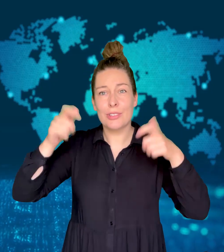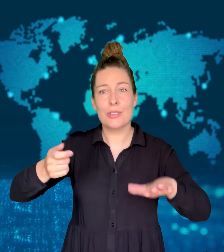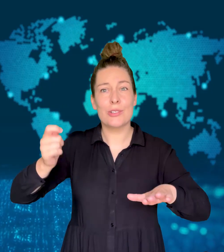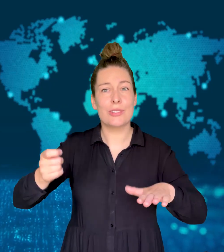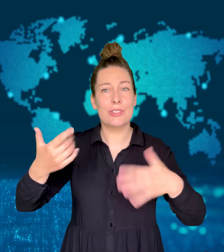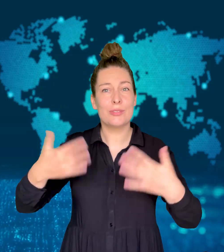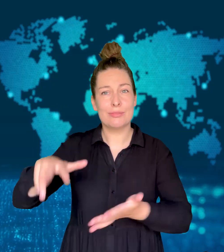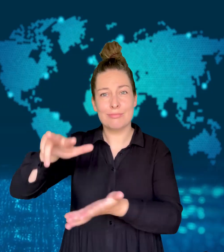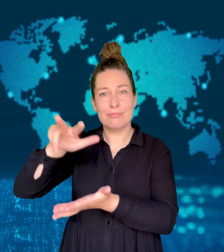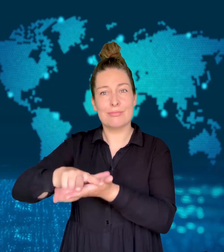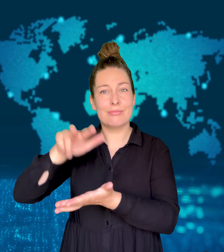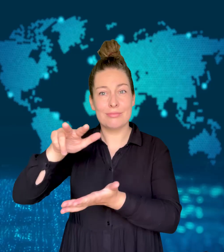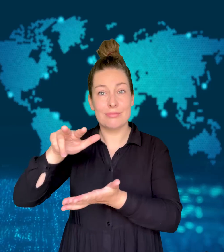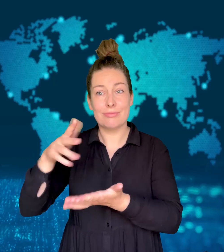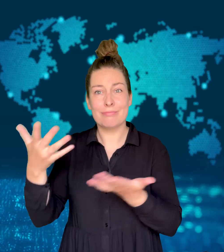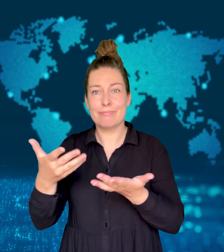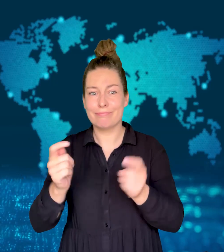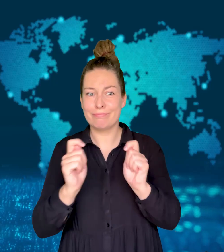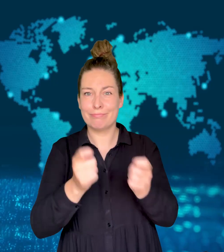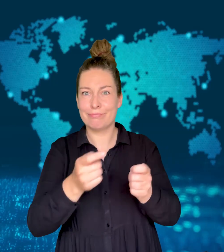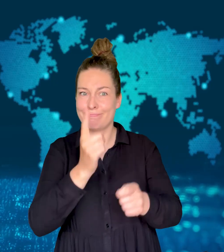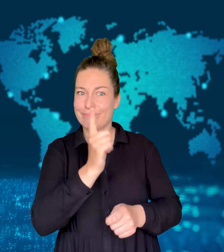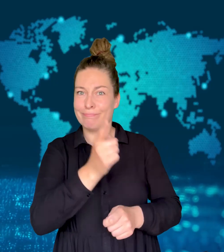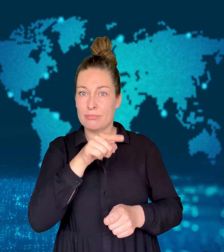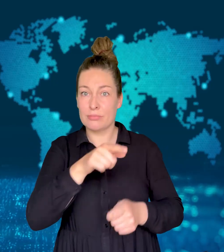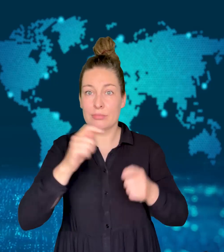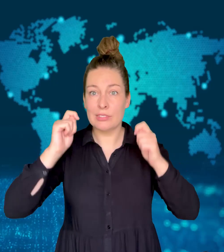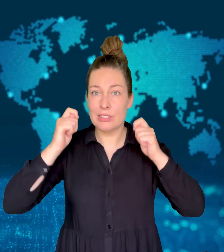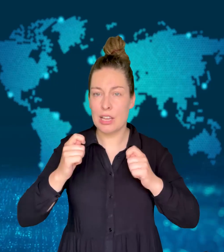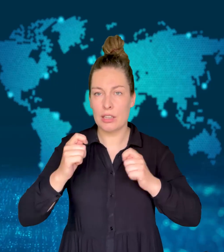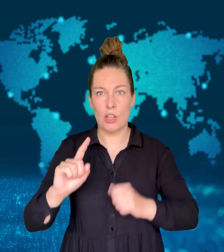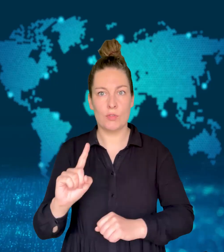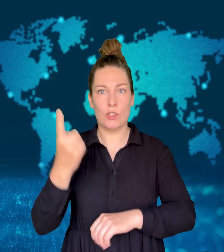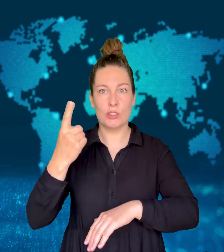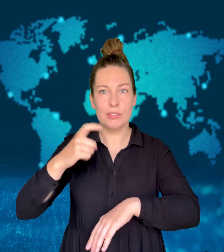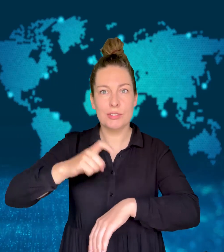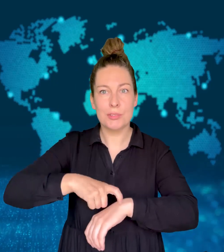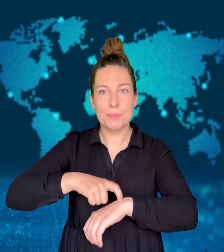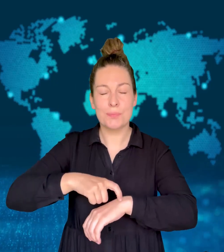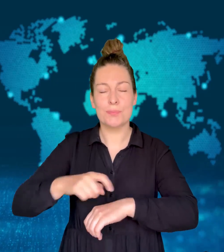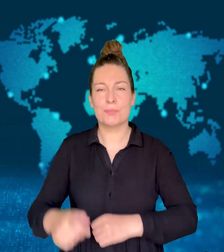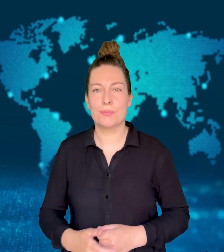The trial and resulting conviction were her first.